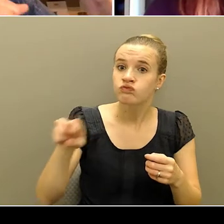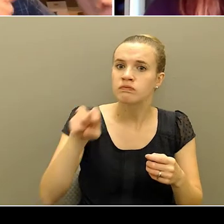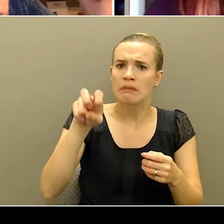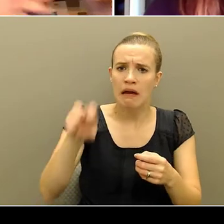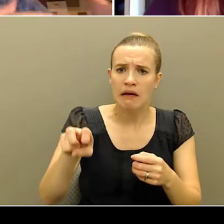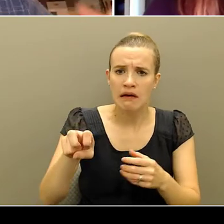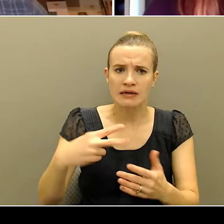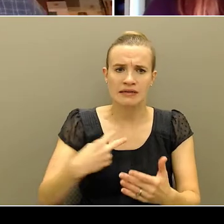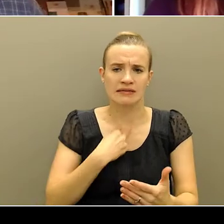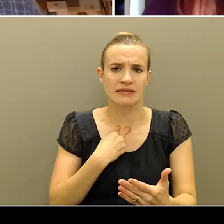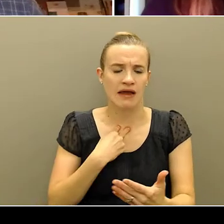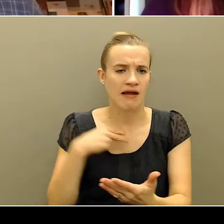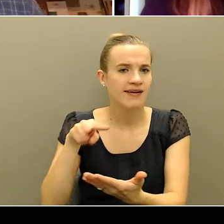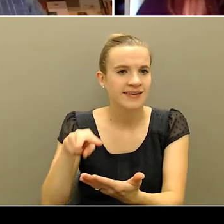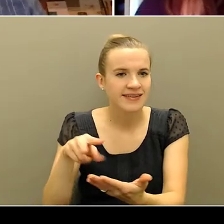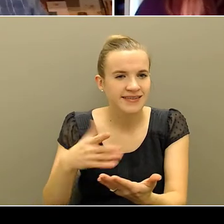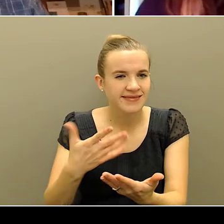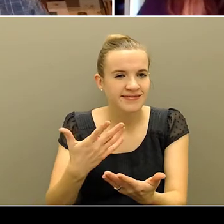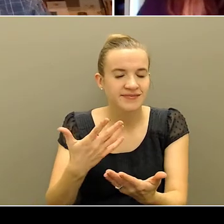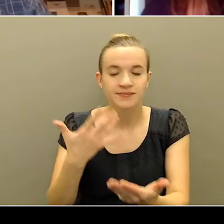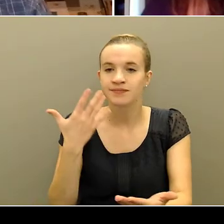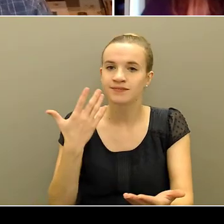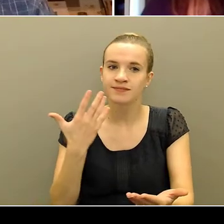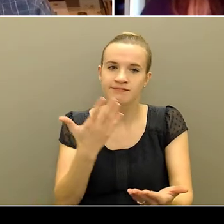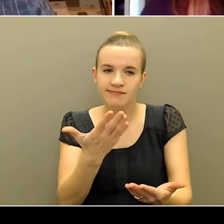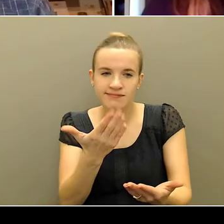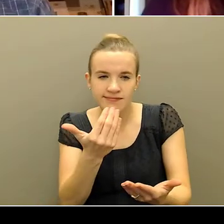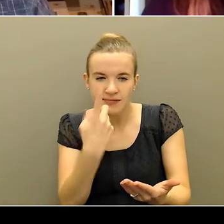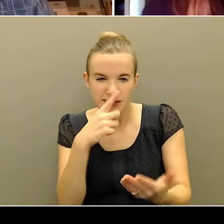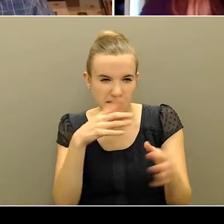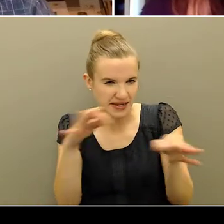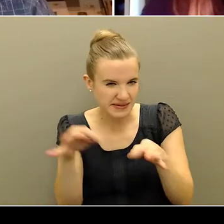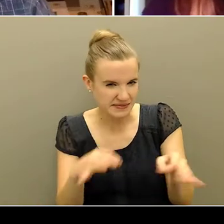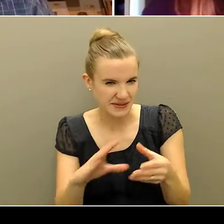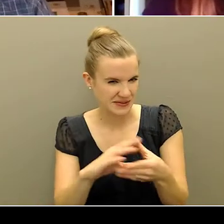or, or, you know, were trapped with traveling. And so tell me a little bit